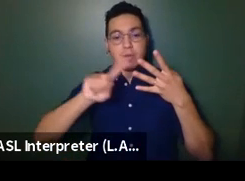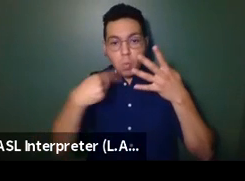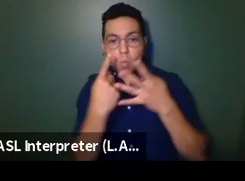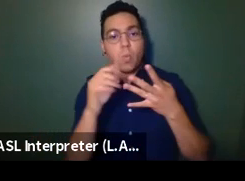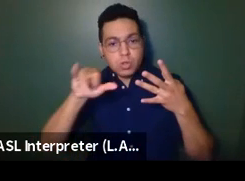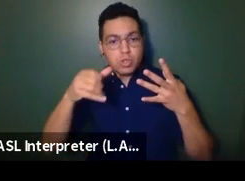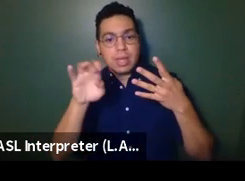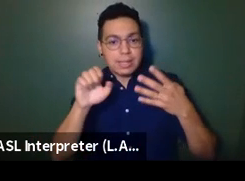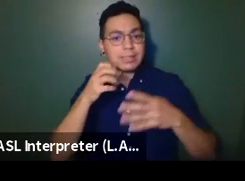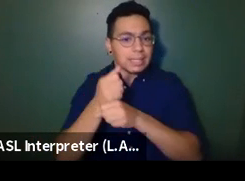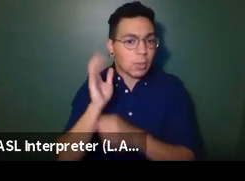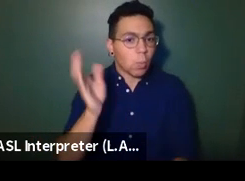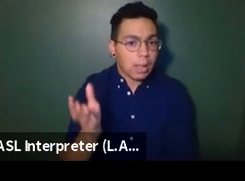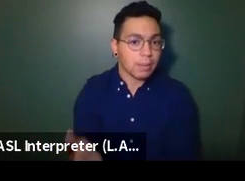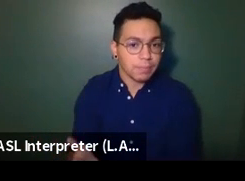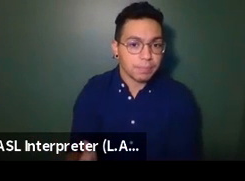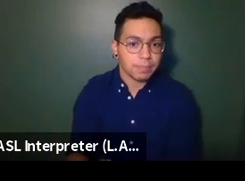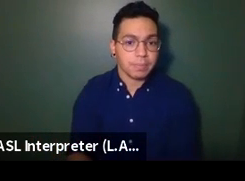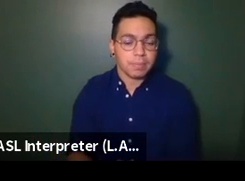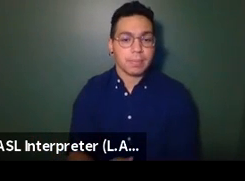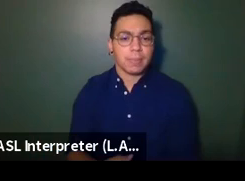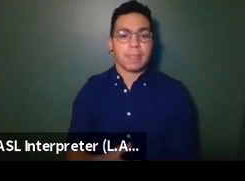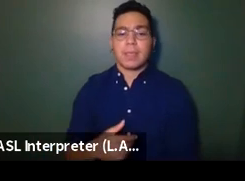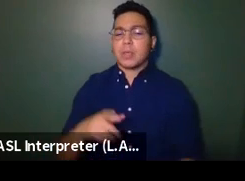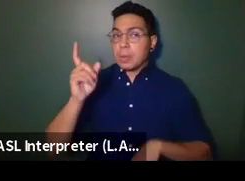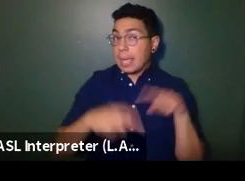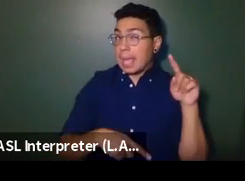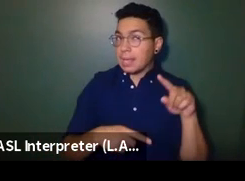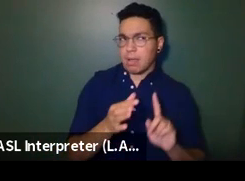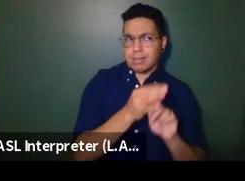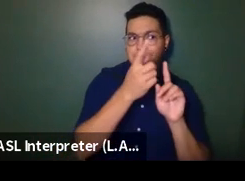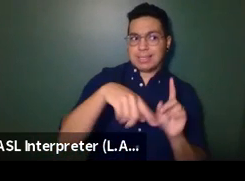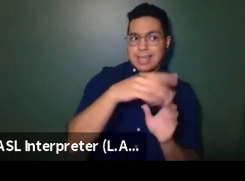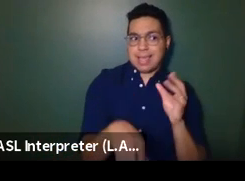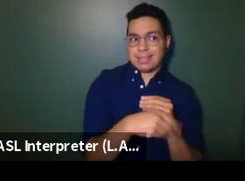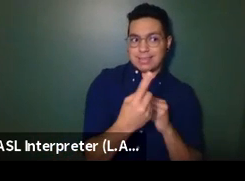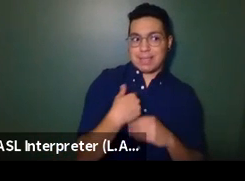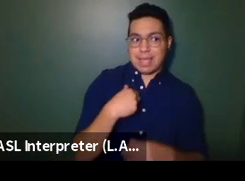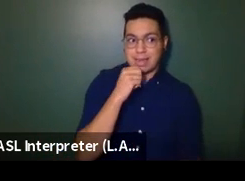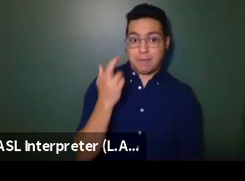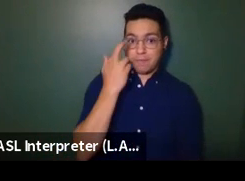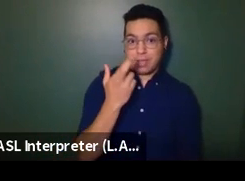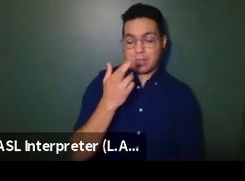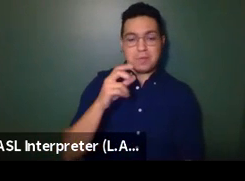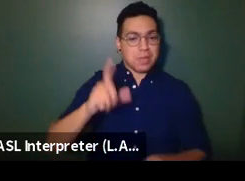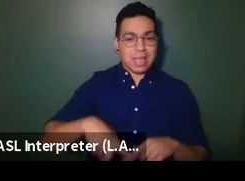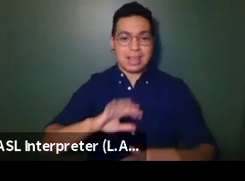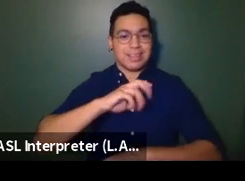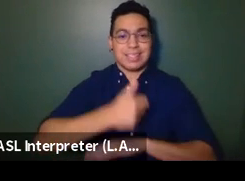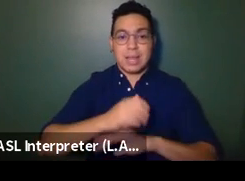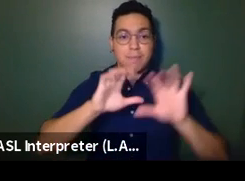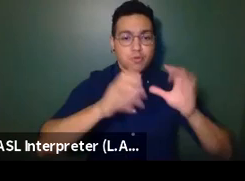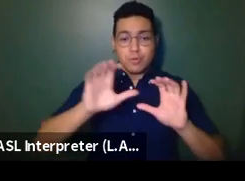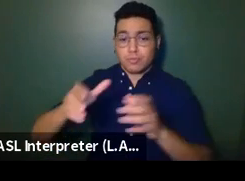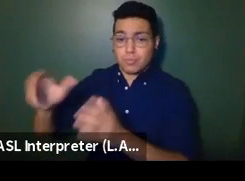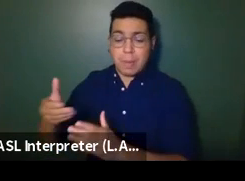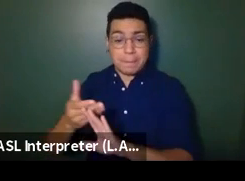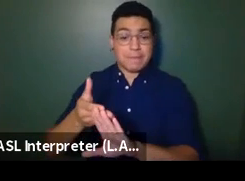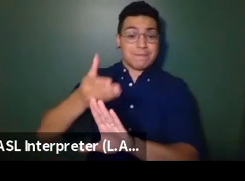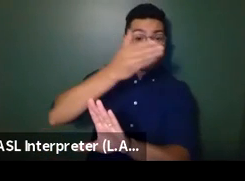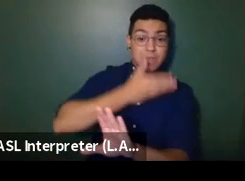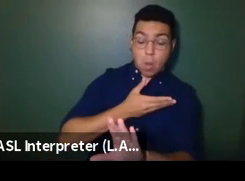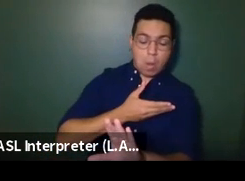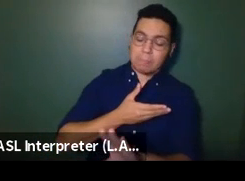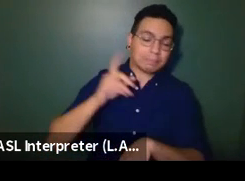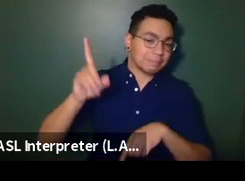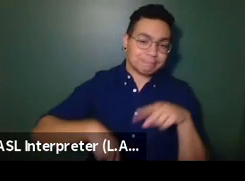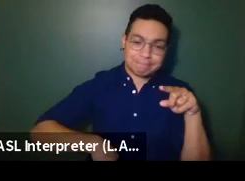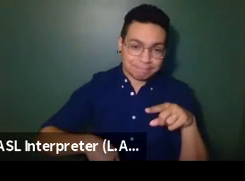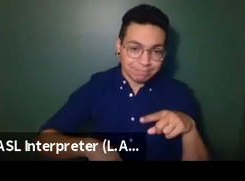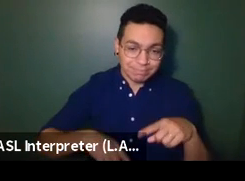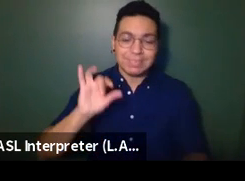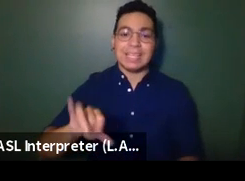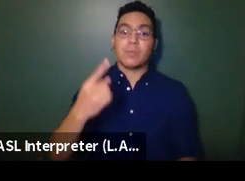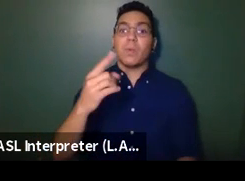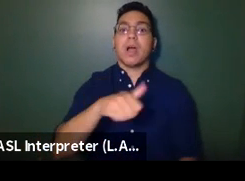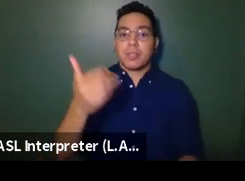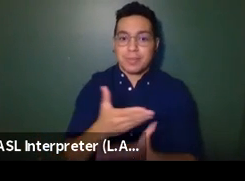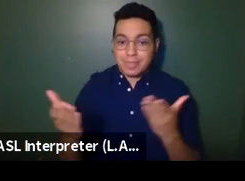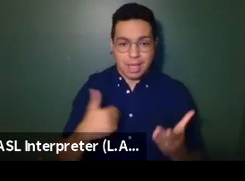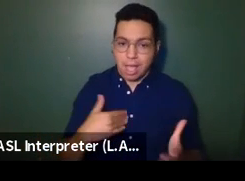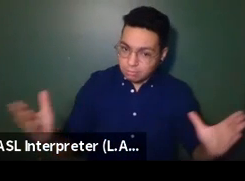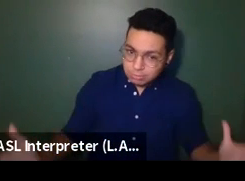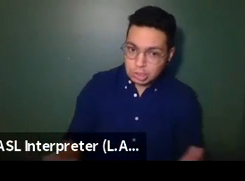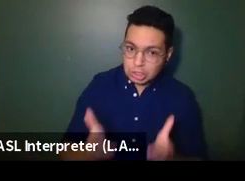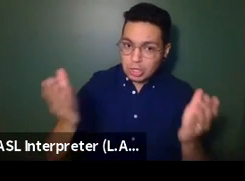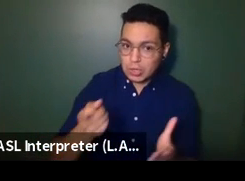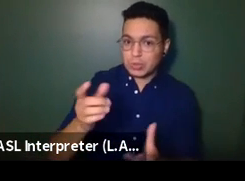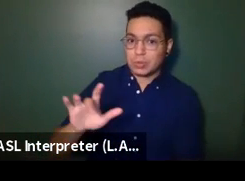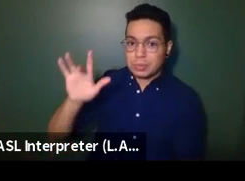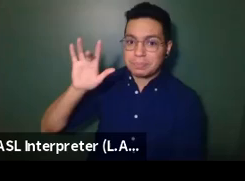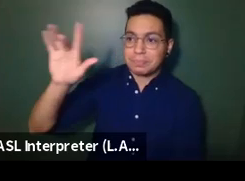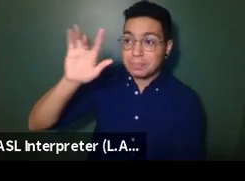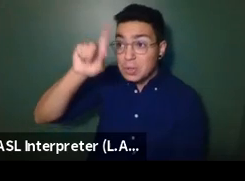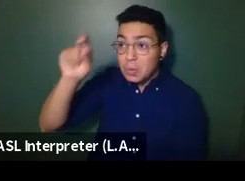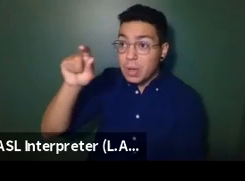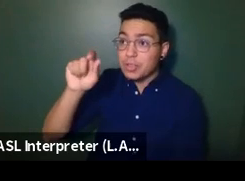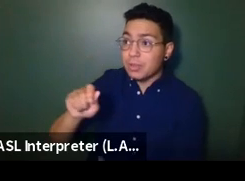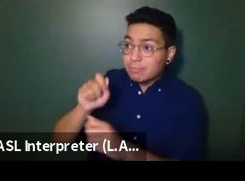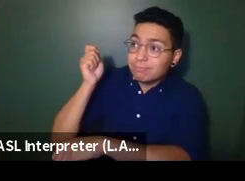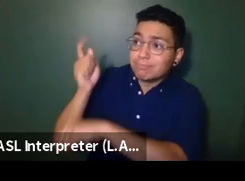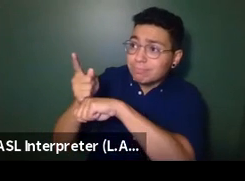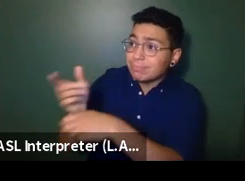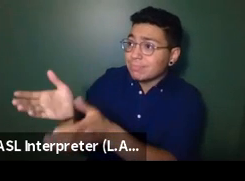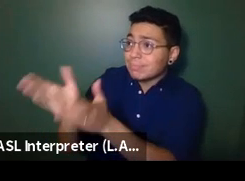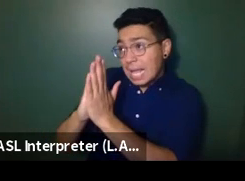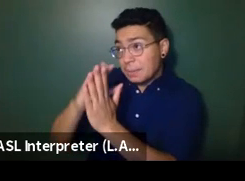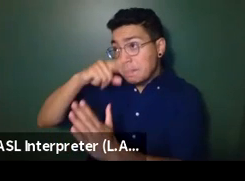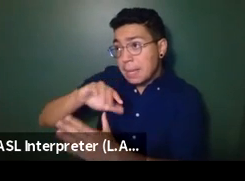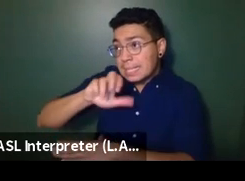Katherine Livick - ESD 112: You cannot, to my knowledge, unless this is another cool thing they've added while I wasn't looking, form groups in advance of students and that is another thing I would encourage you to click the question mark and ask for, because that is, that would be a really handy feature.